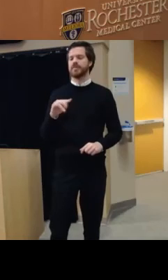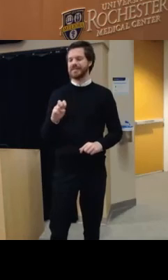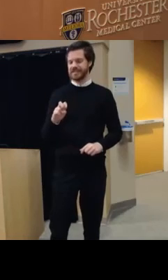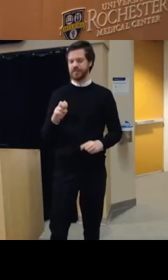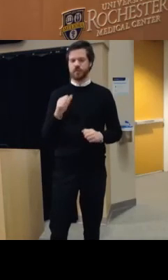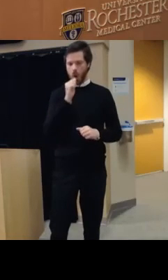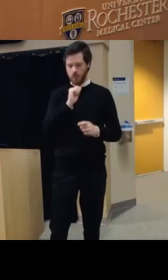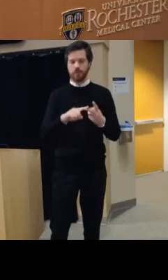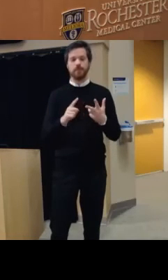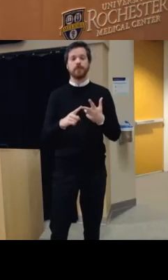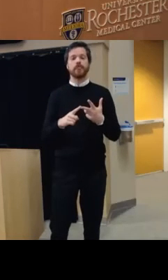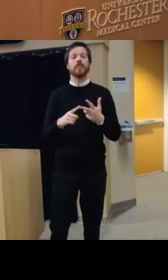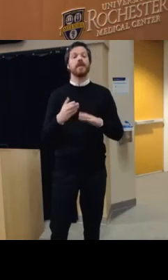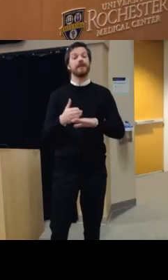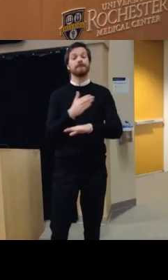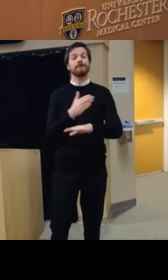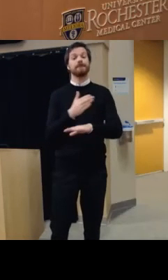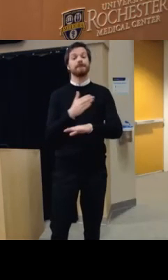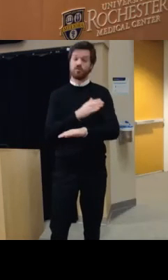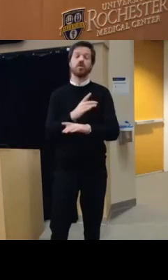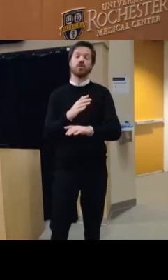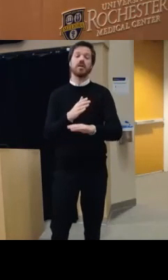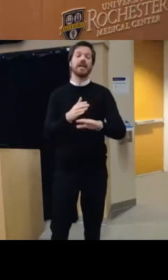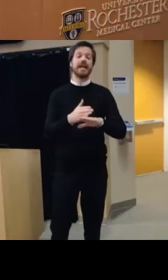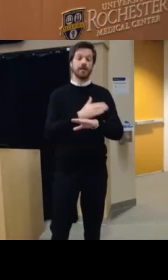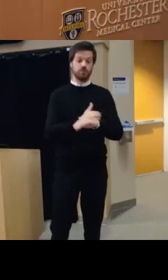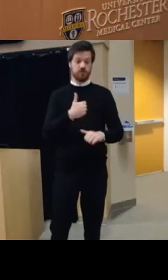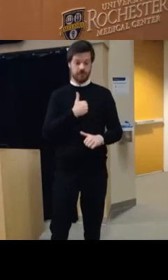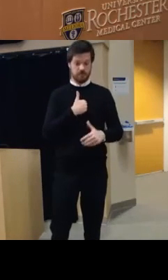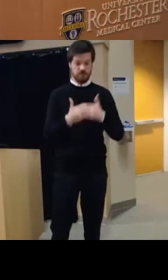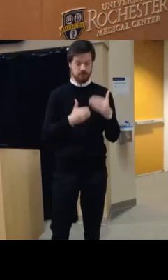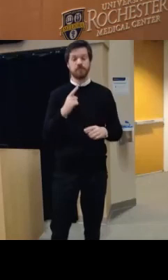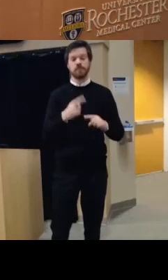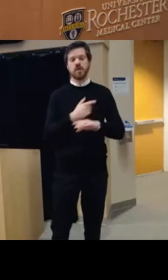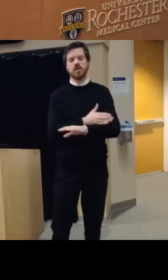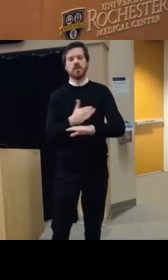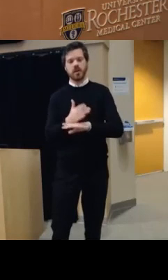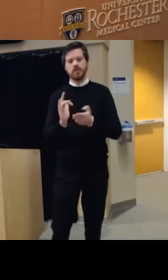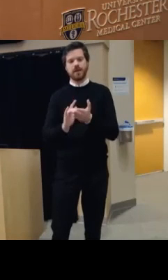and potentially reduce medical errors um and toxic culture in the O using those skills so